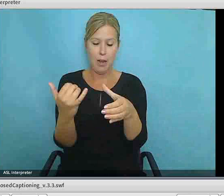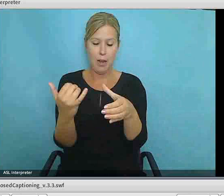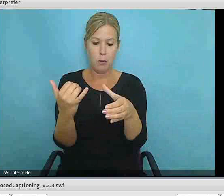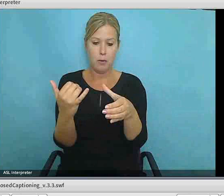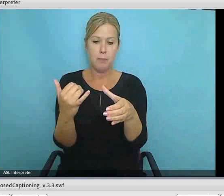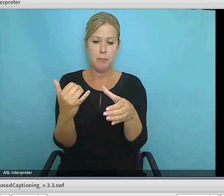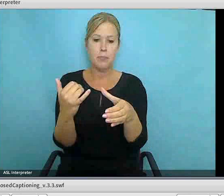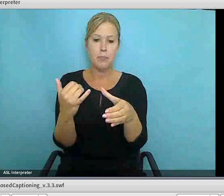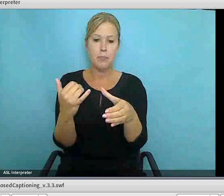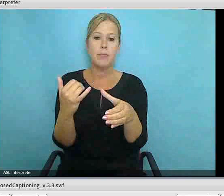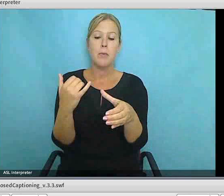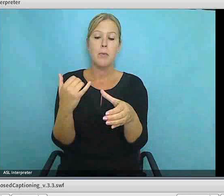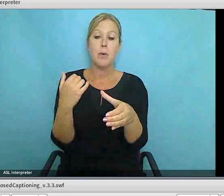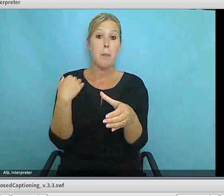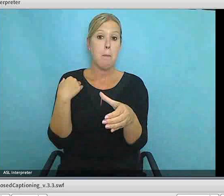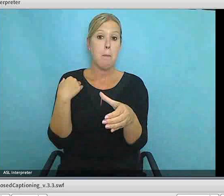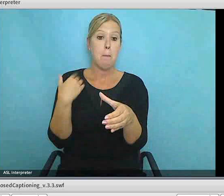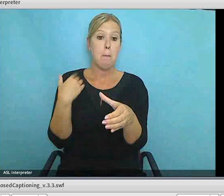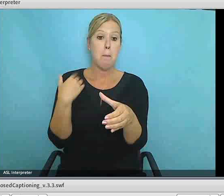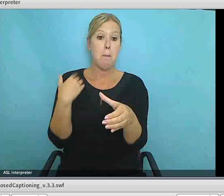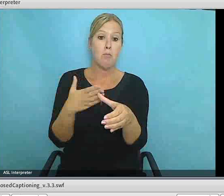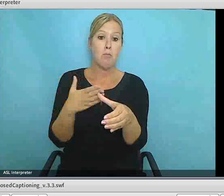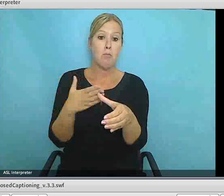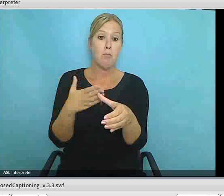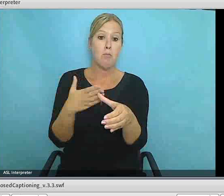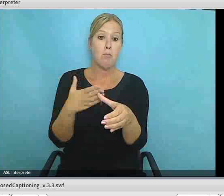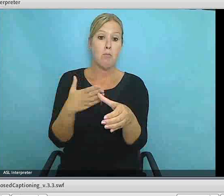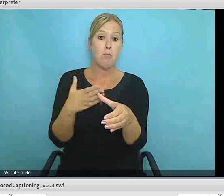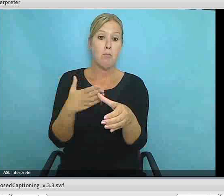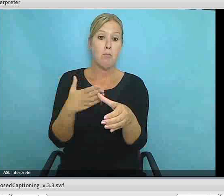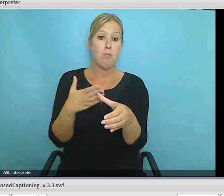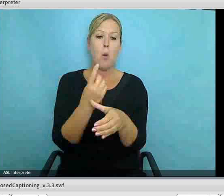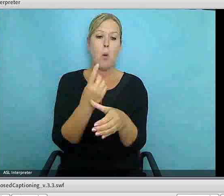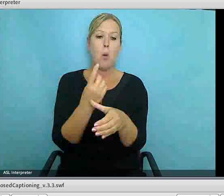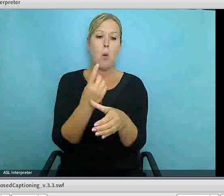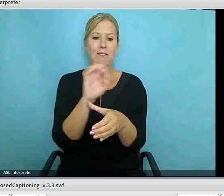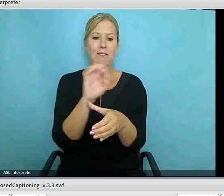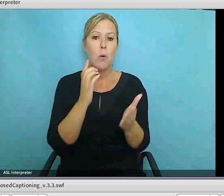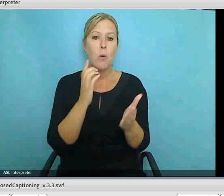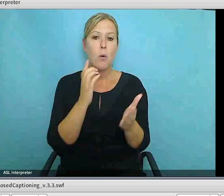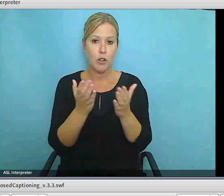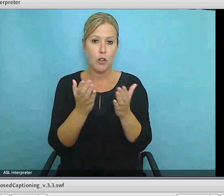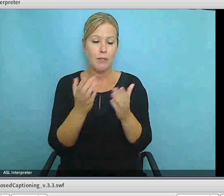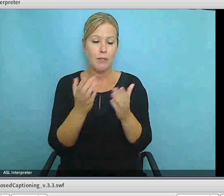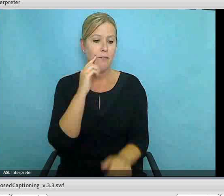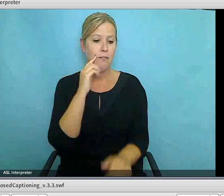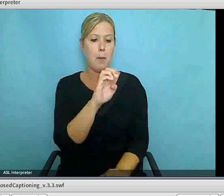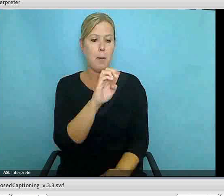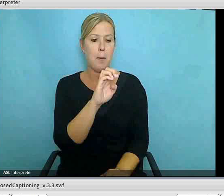will always have the option of appealing.